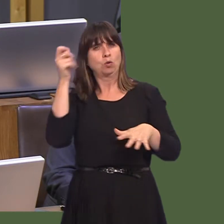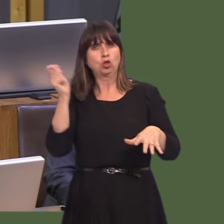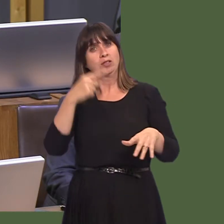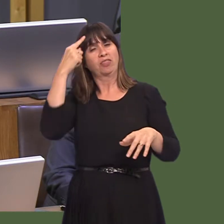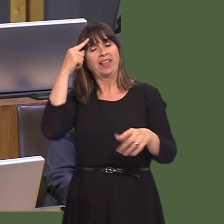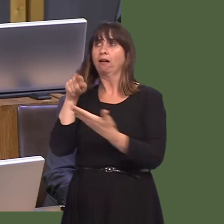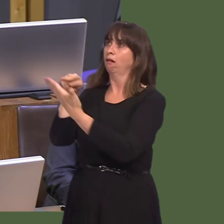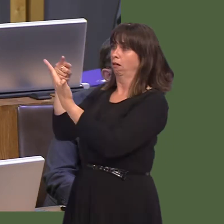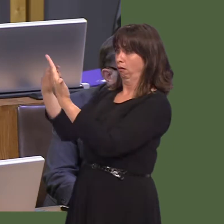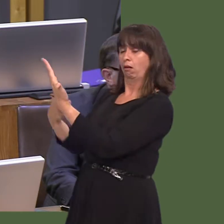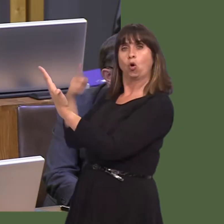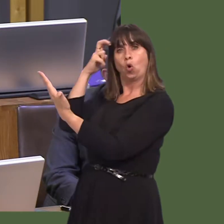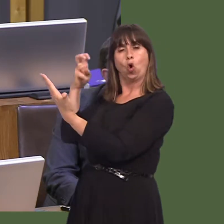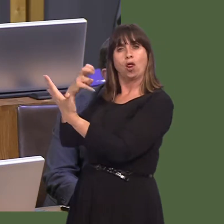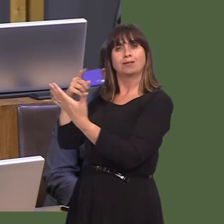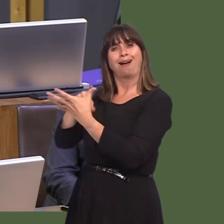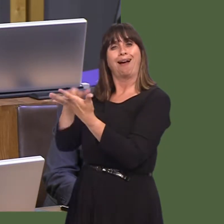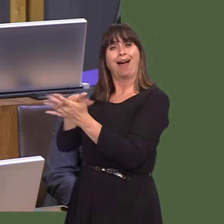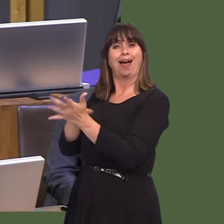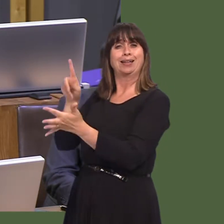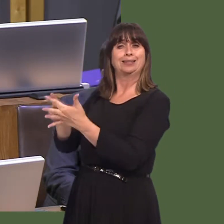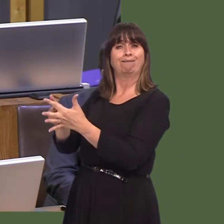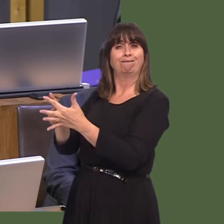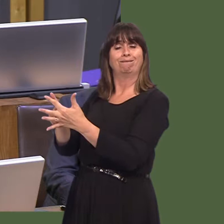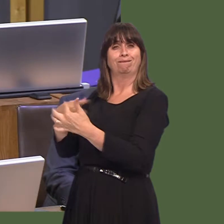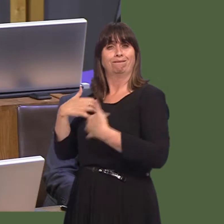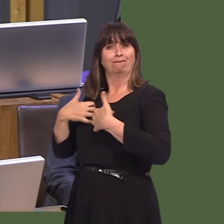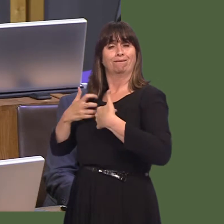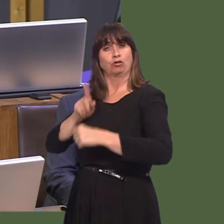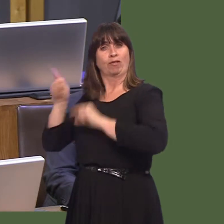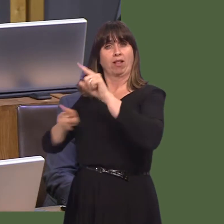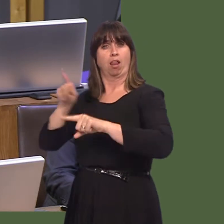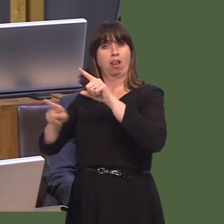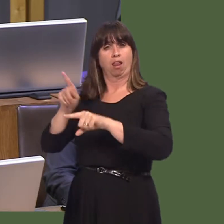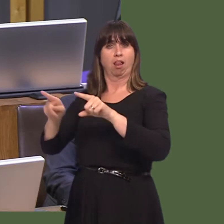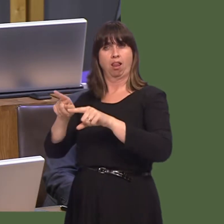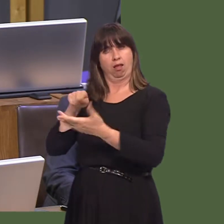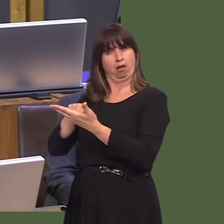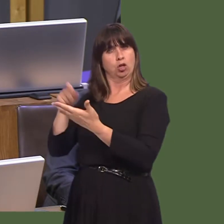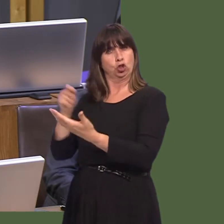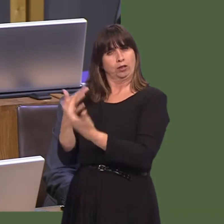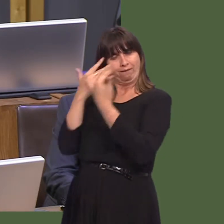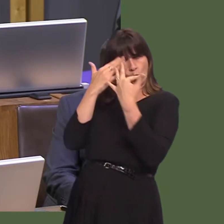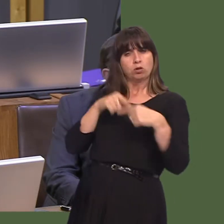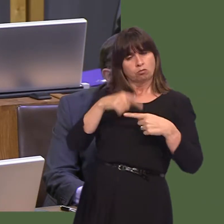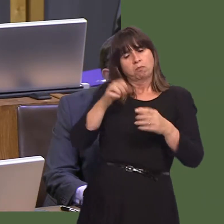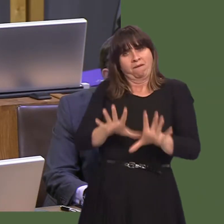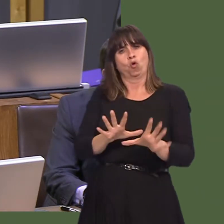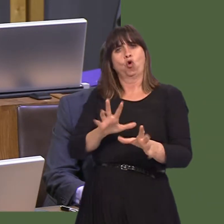travel in exactly the same way and avoiding short-sighted decisions like this, which actually reduce the opportunities for people to take part in activity?